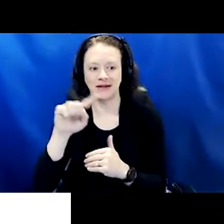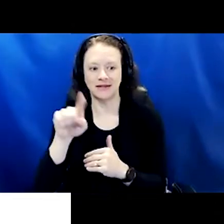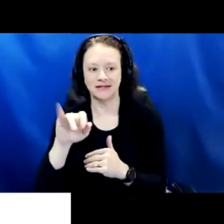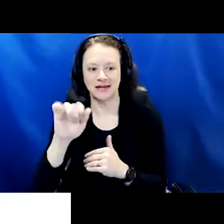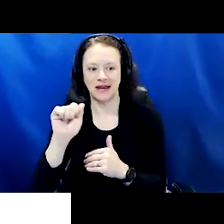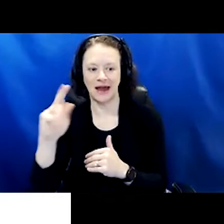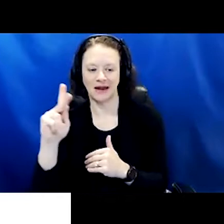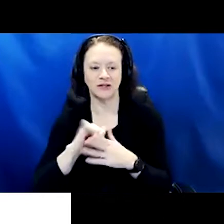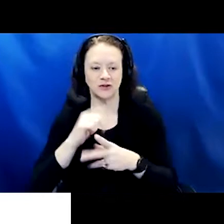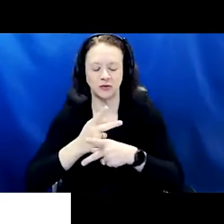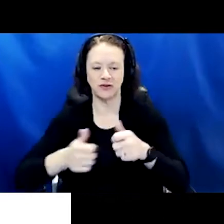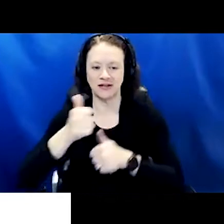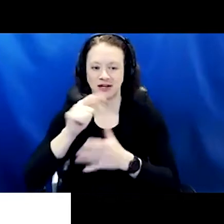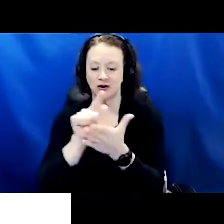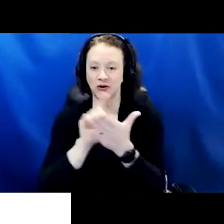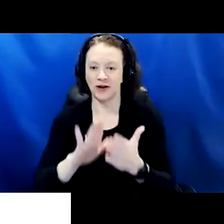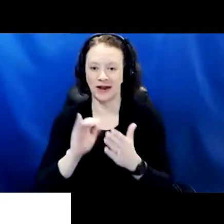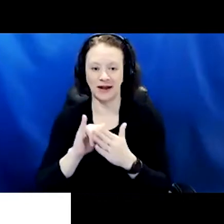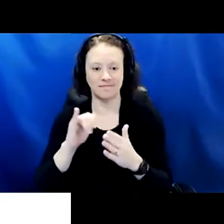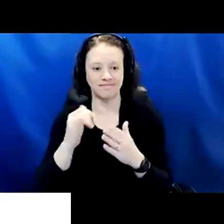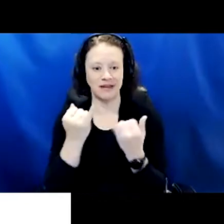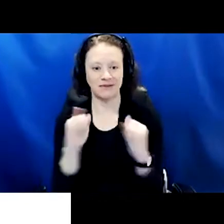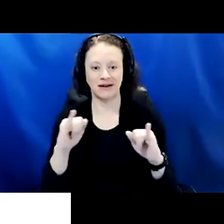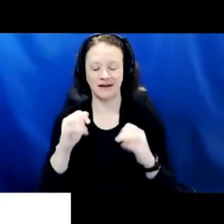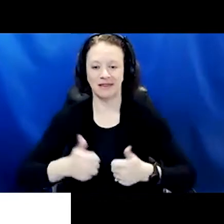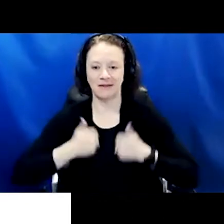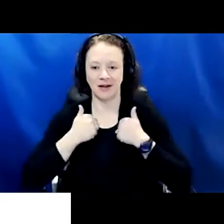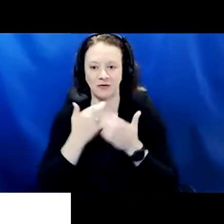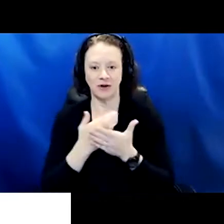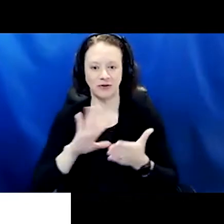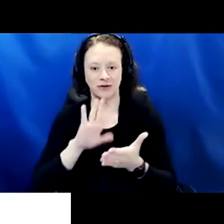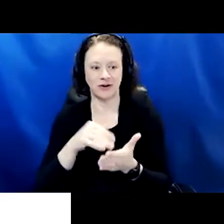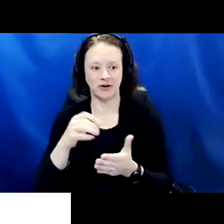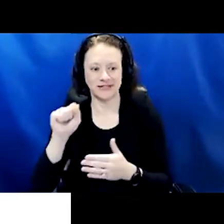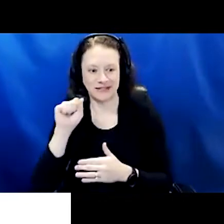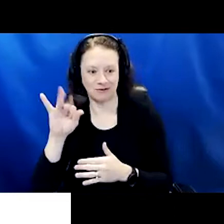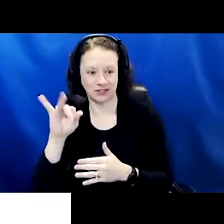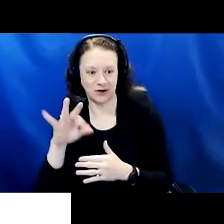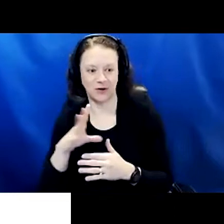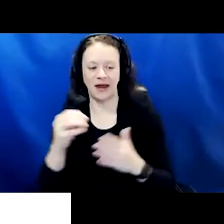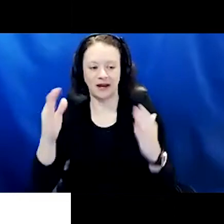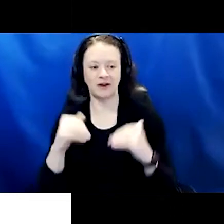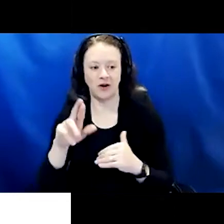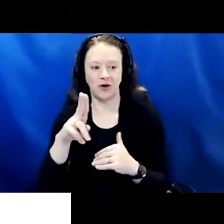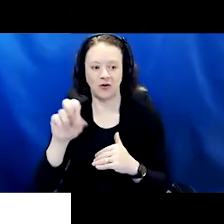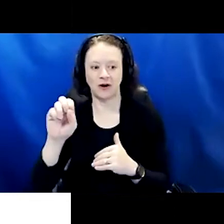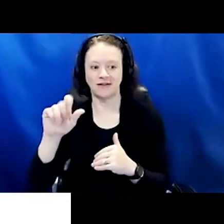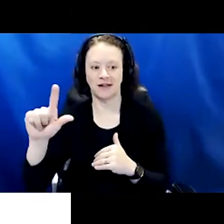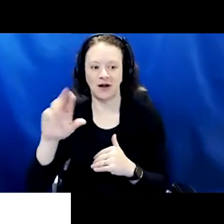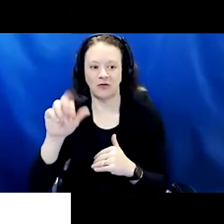and Russell Rawlings, the statewide community organization for the California Foundation for Independent Living Centers.